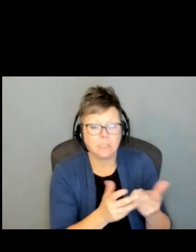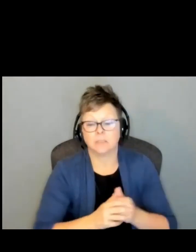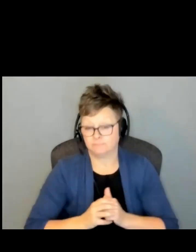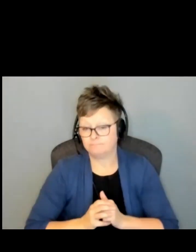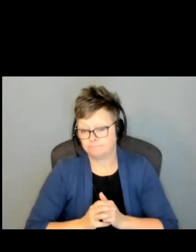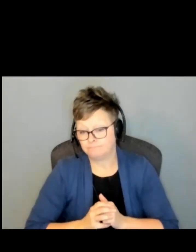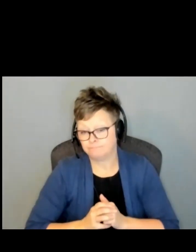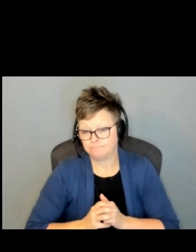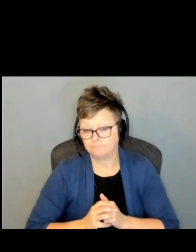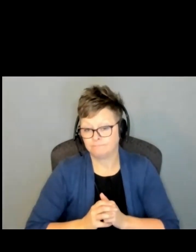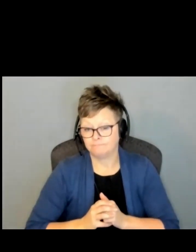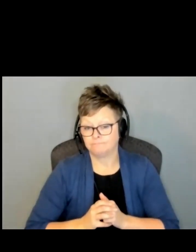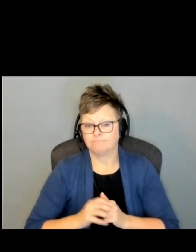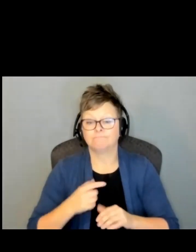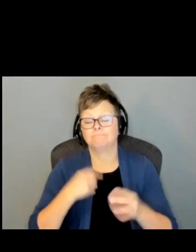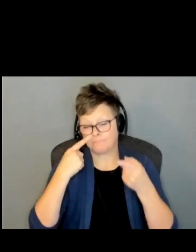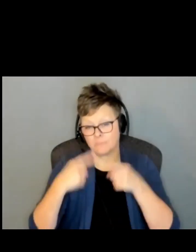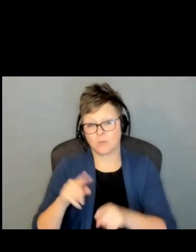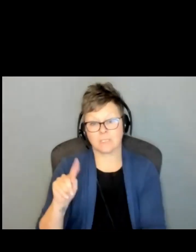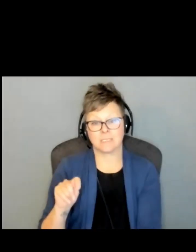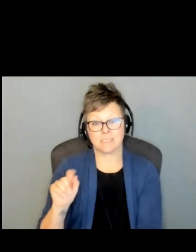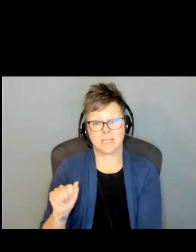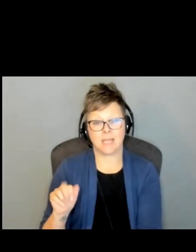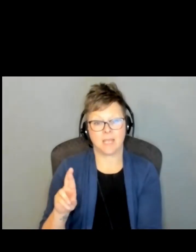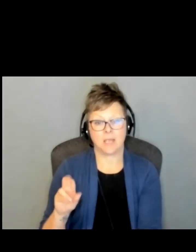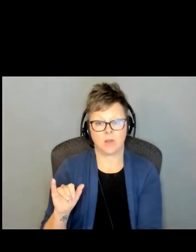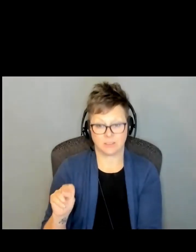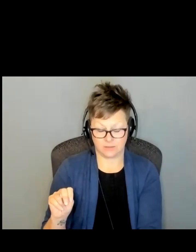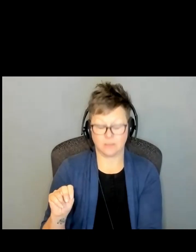And I wholeheartedly agree with Taryn that those relationships with our stakeholders,